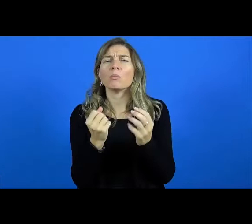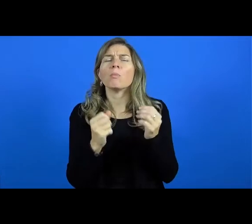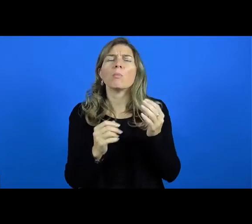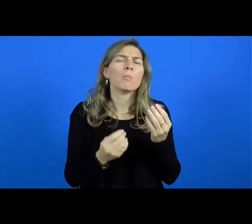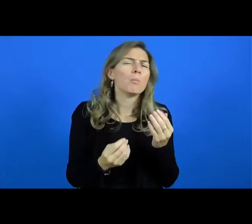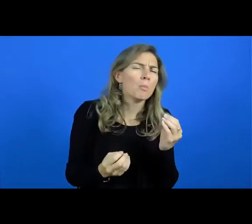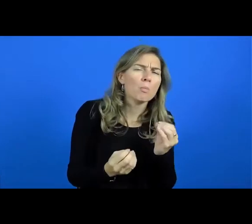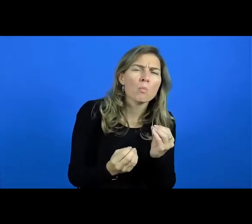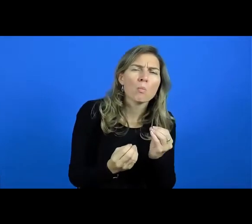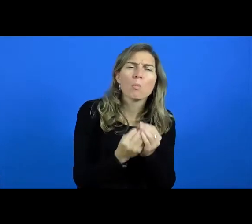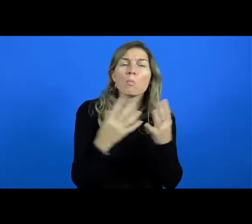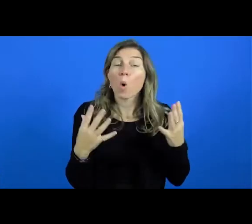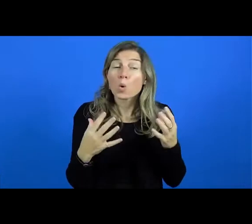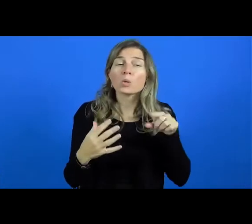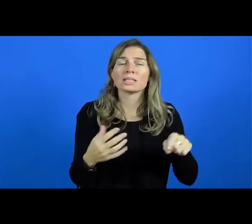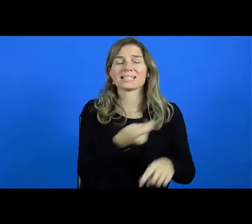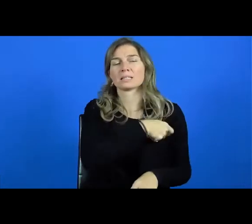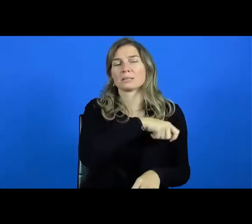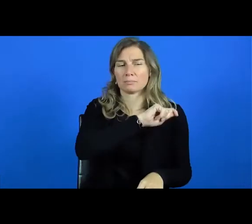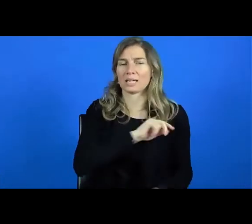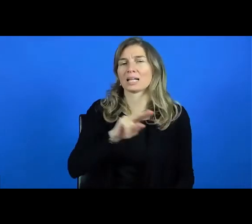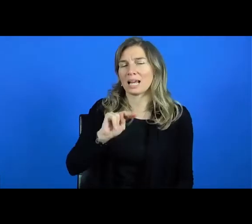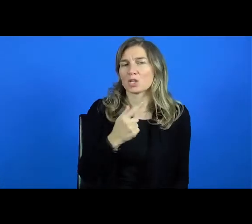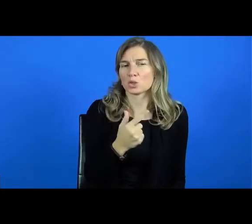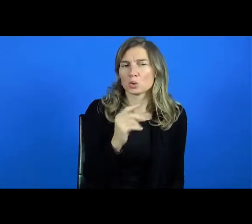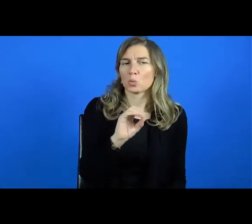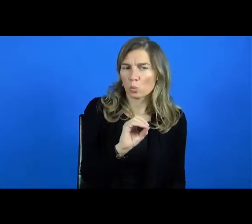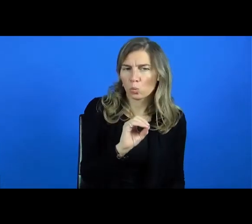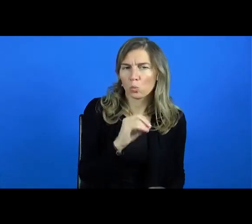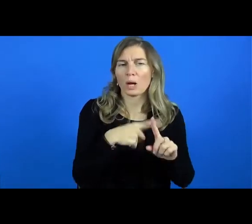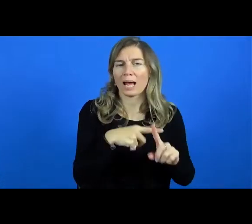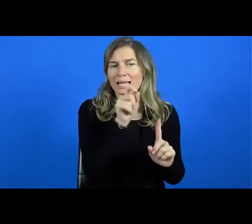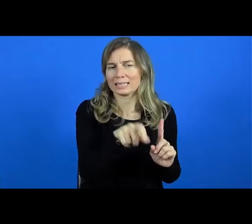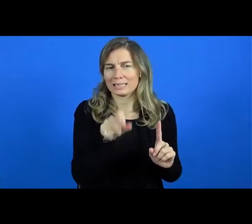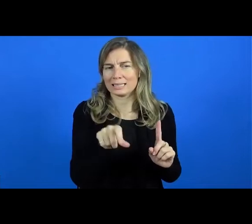coming from Spanish NGOs and Spanish citizens. Next slide, please.